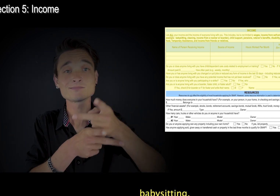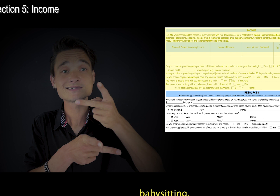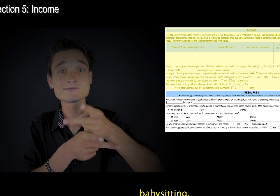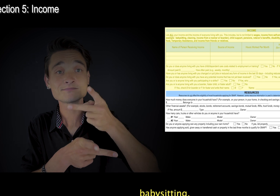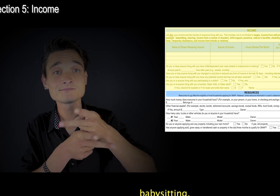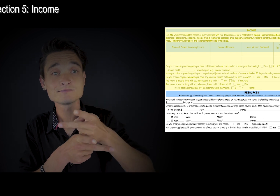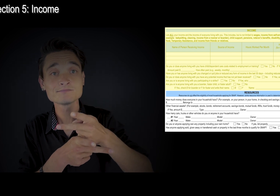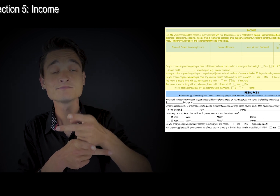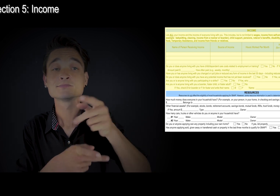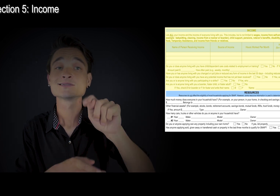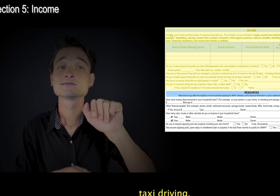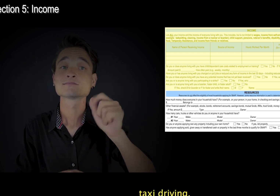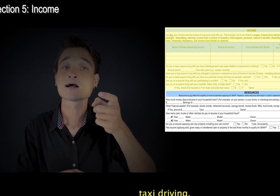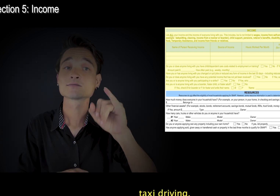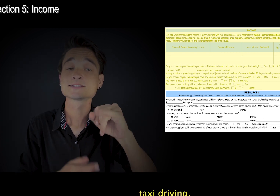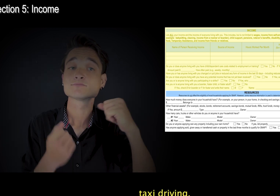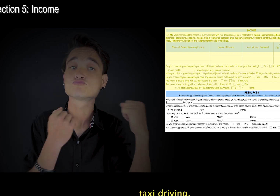babysitting, taxi driving,